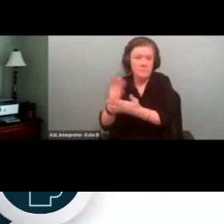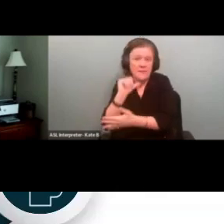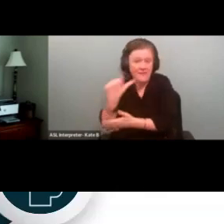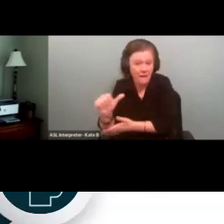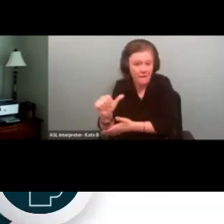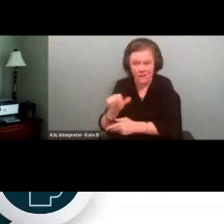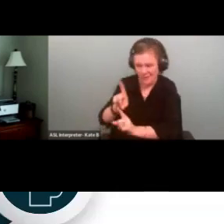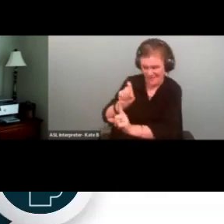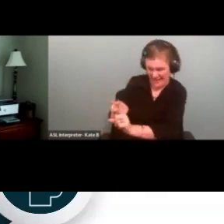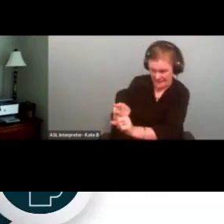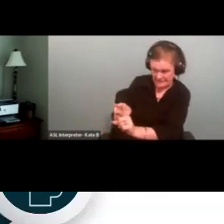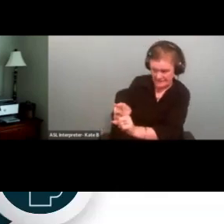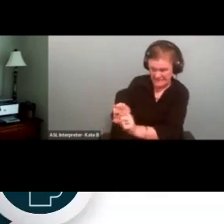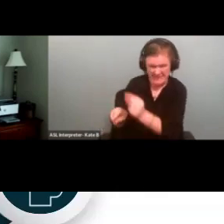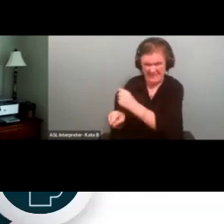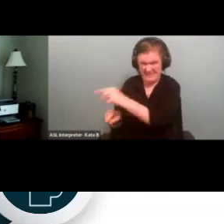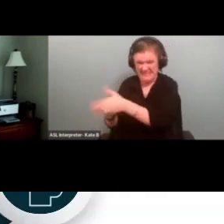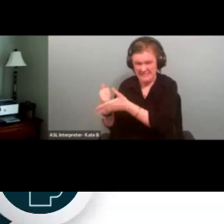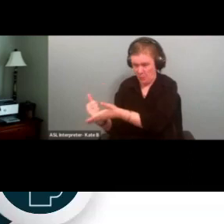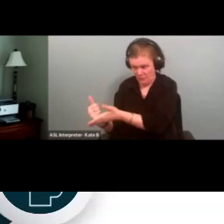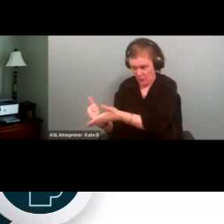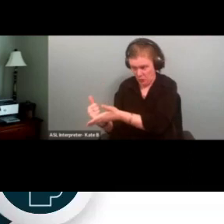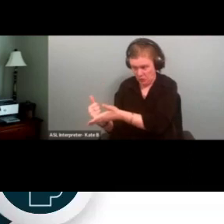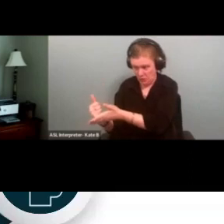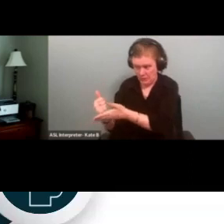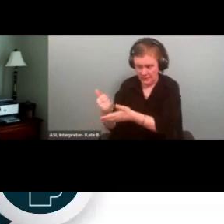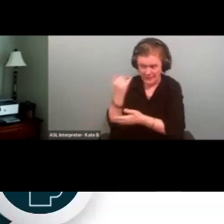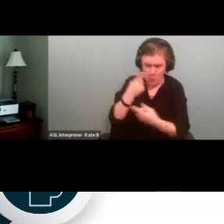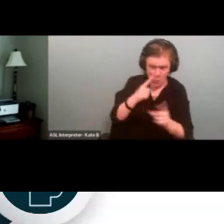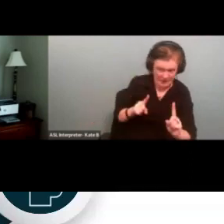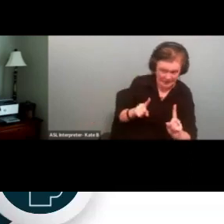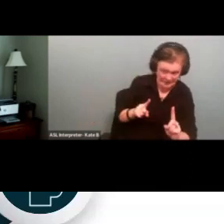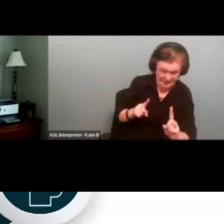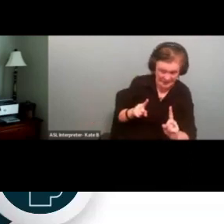the question, Is this helpful? Is this working? And if the